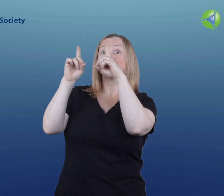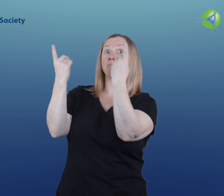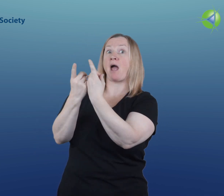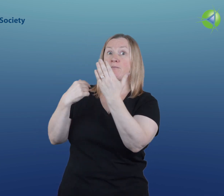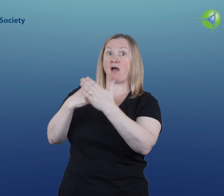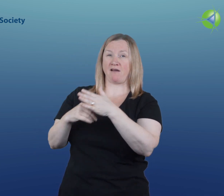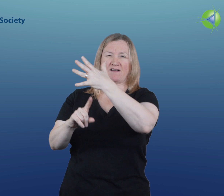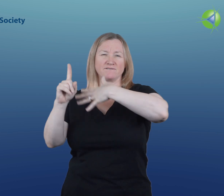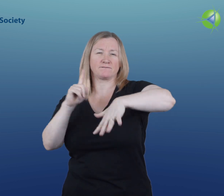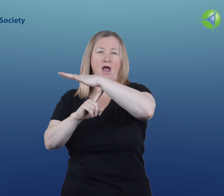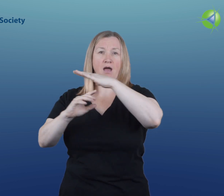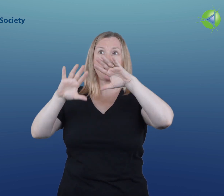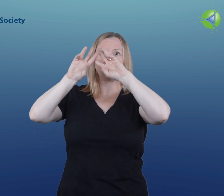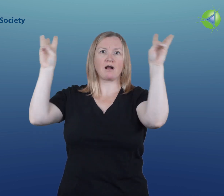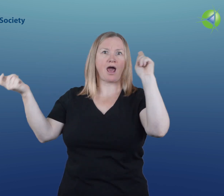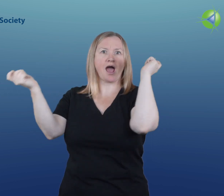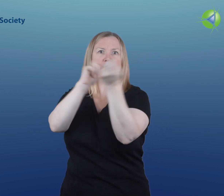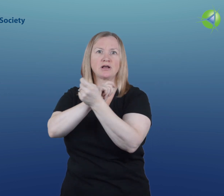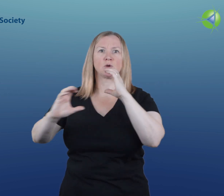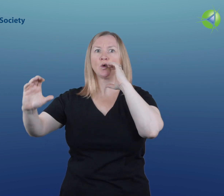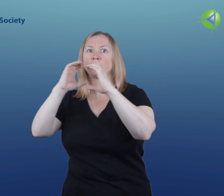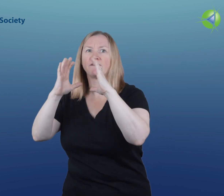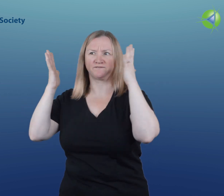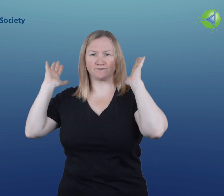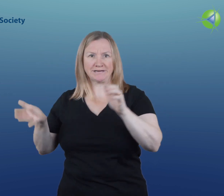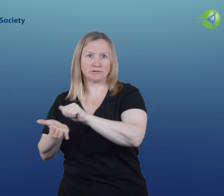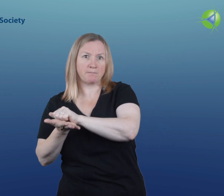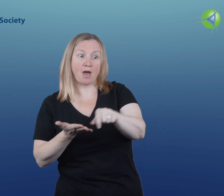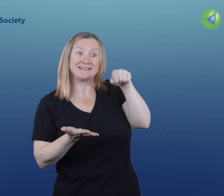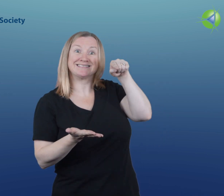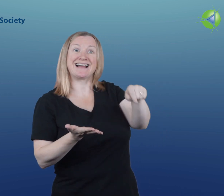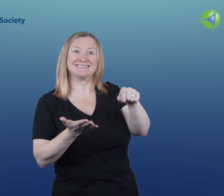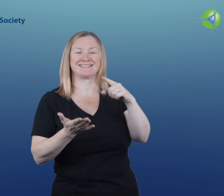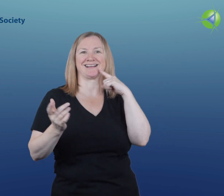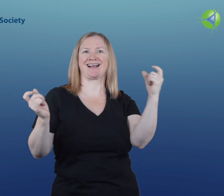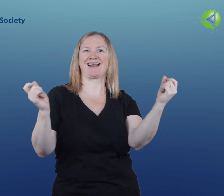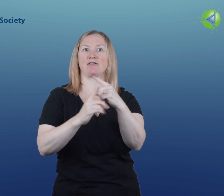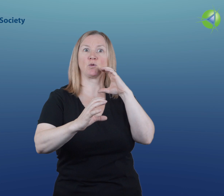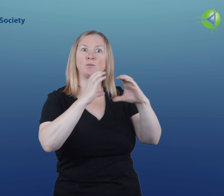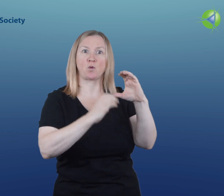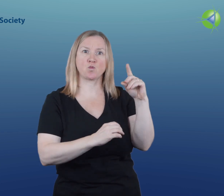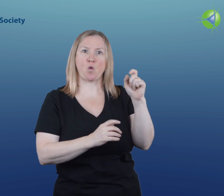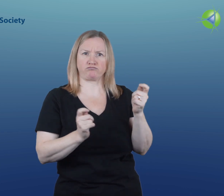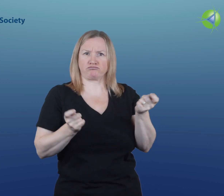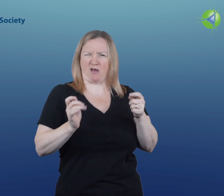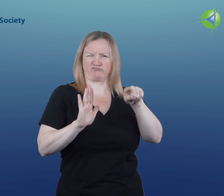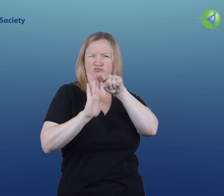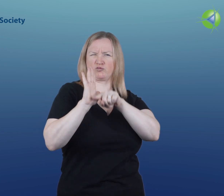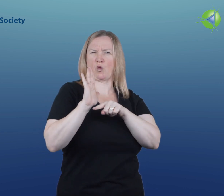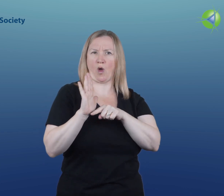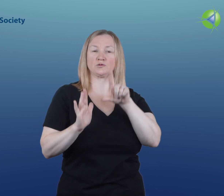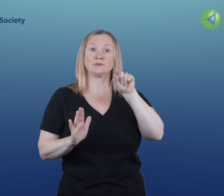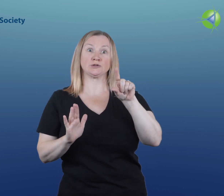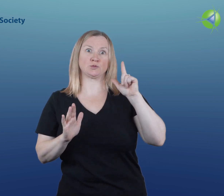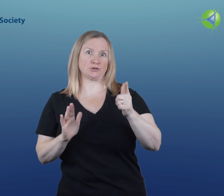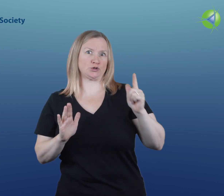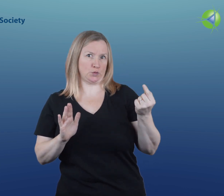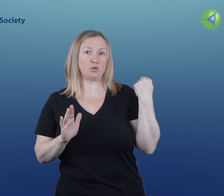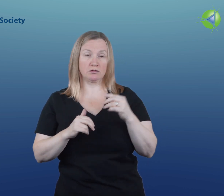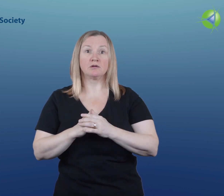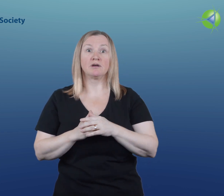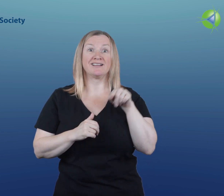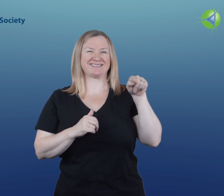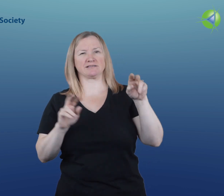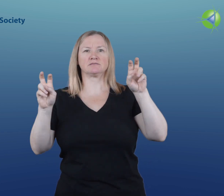The Department of Environment, Climate and Communications published the Electronic Communications Code Regulations 2022